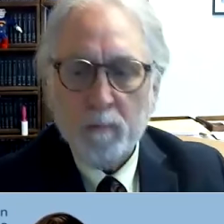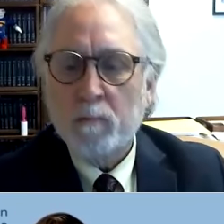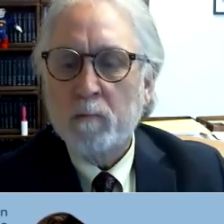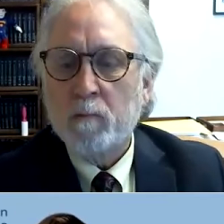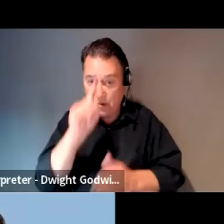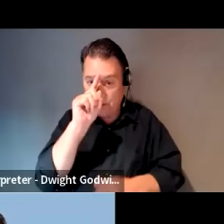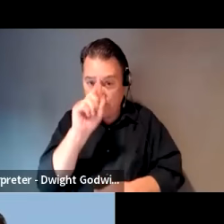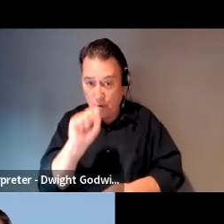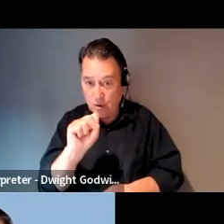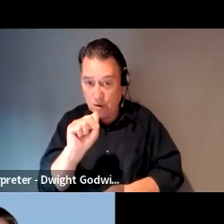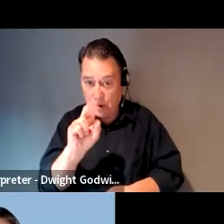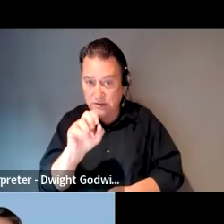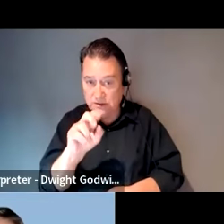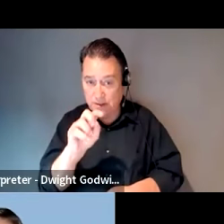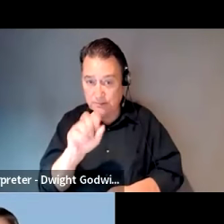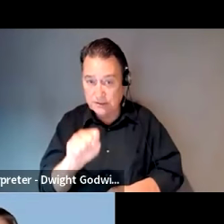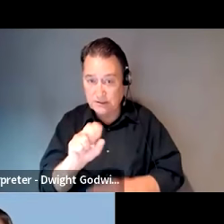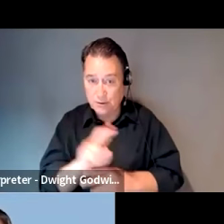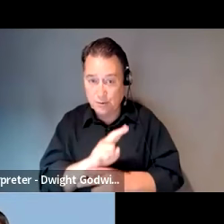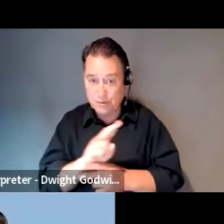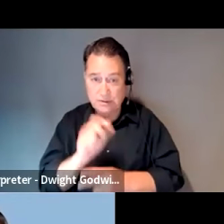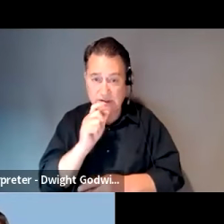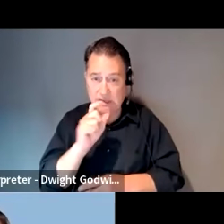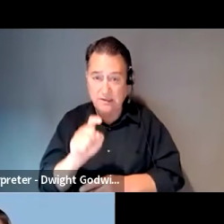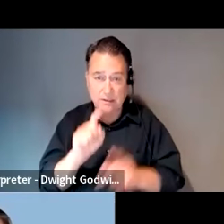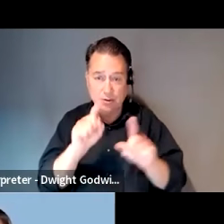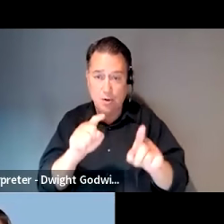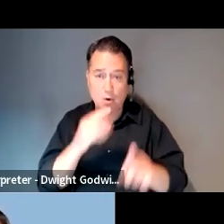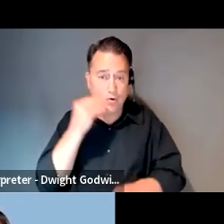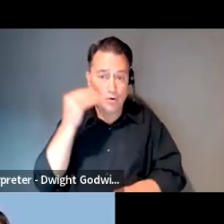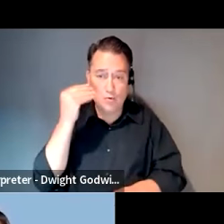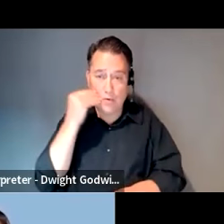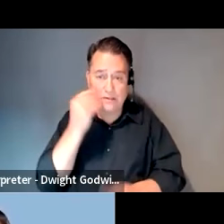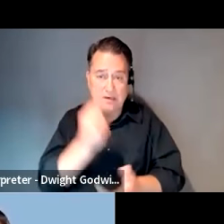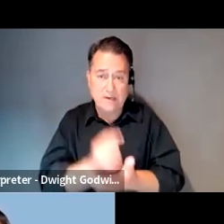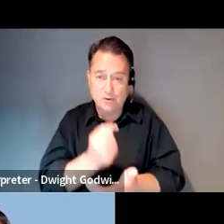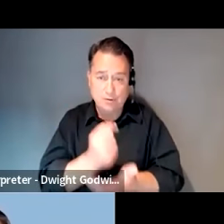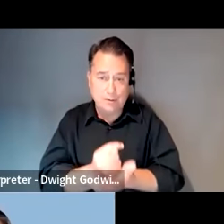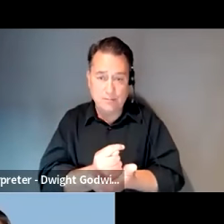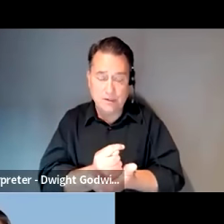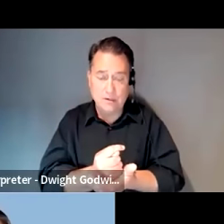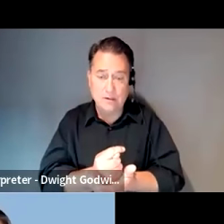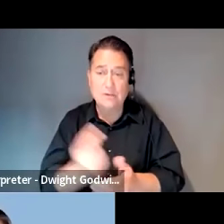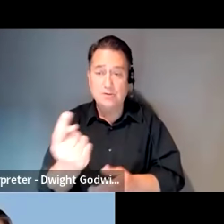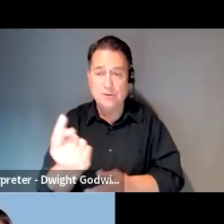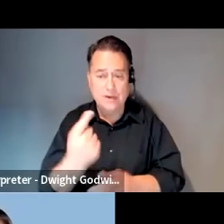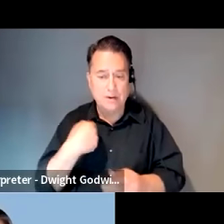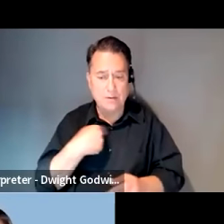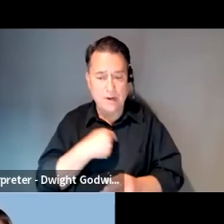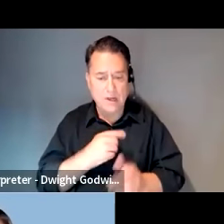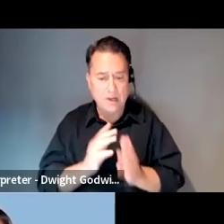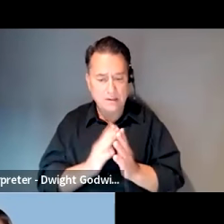doesn't need to go to residential treatment. So they came to us and asked us if we would be willing